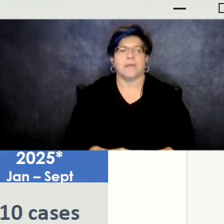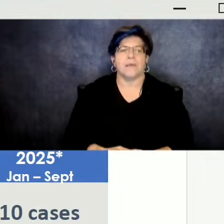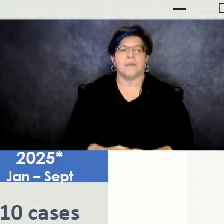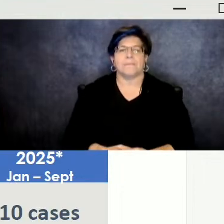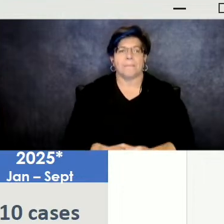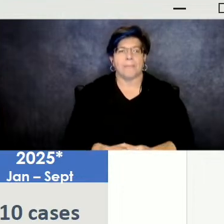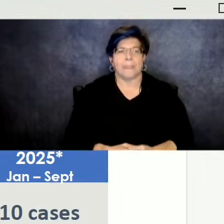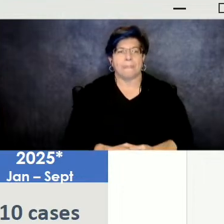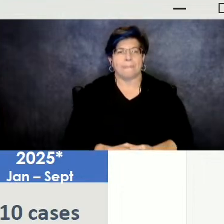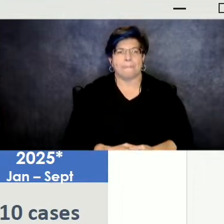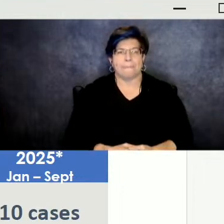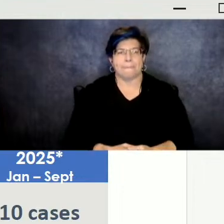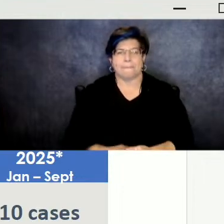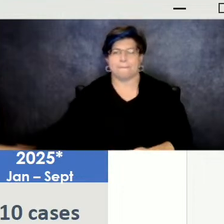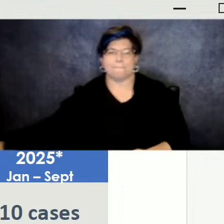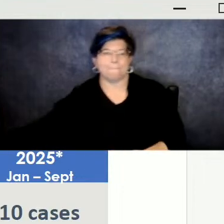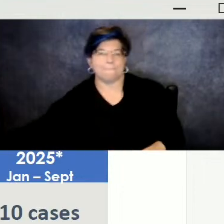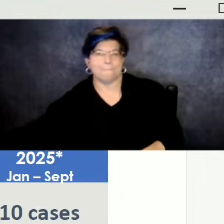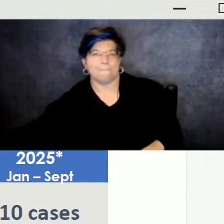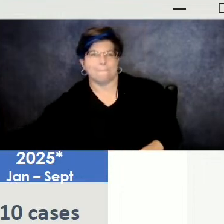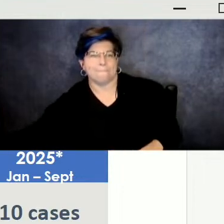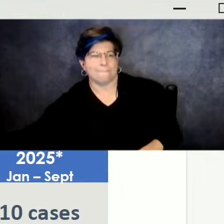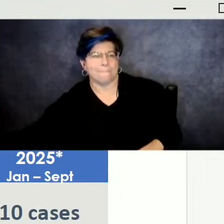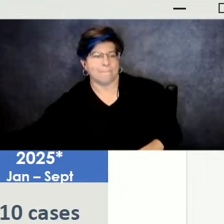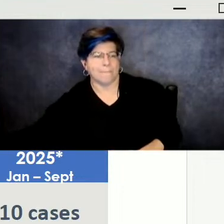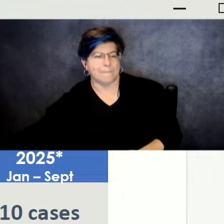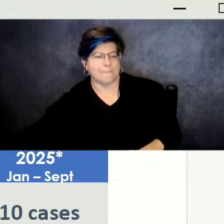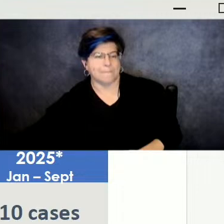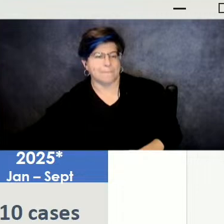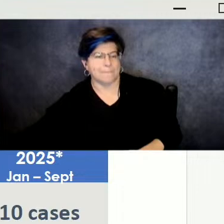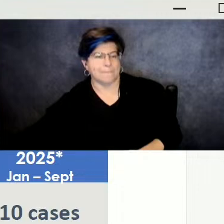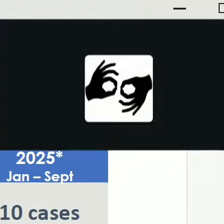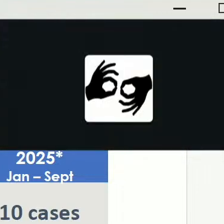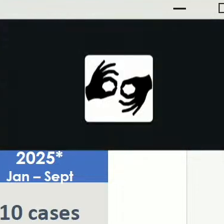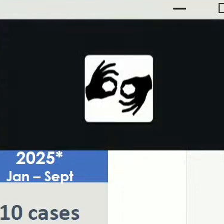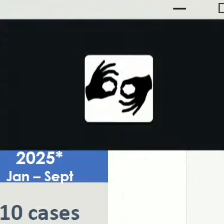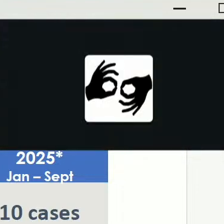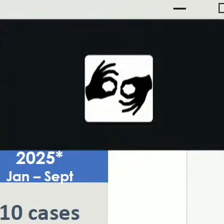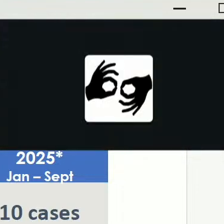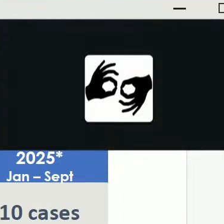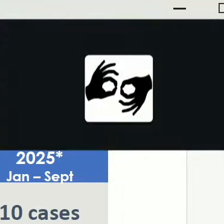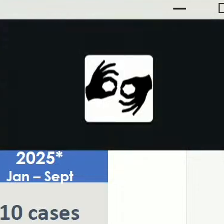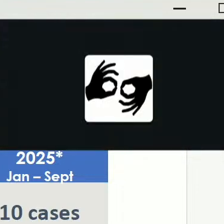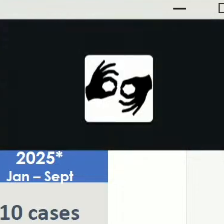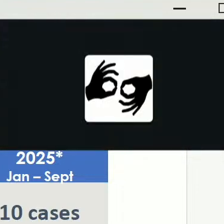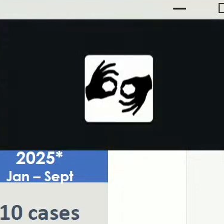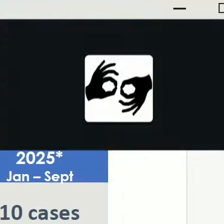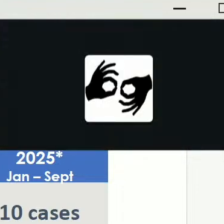MANY OF THE CASES THAT WE HAD OF CONGENITAL SYPHILIS WERE DUE